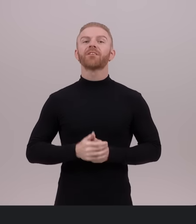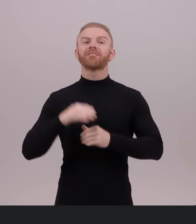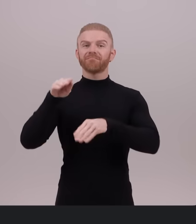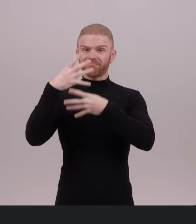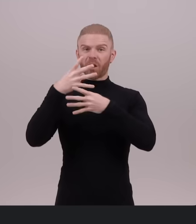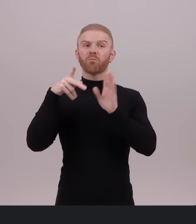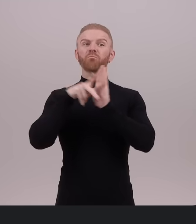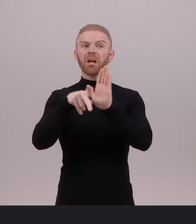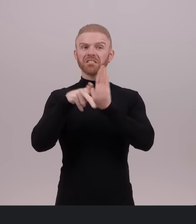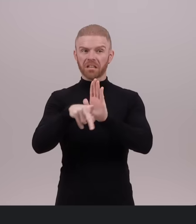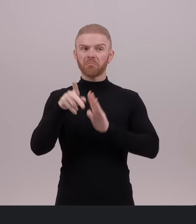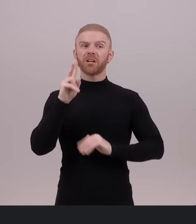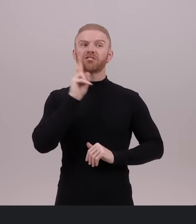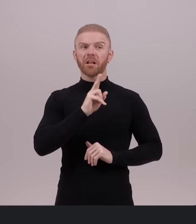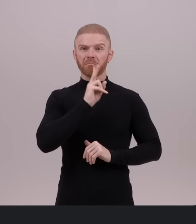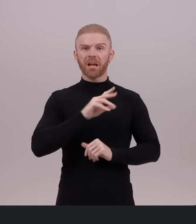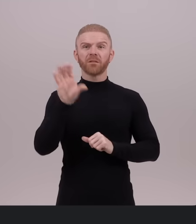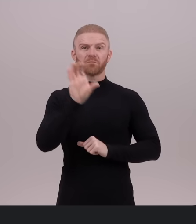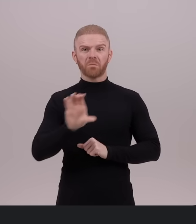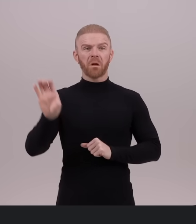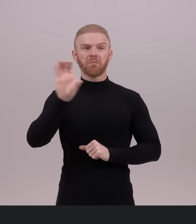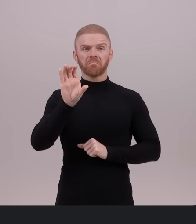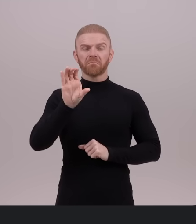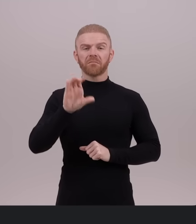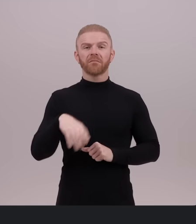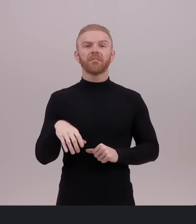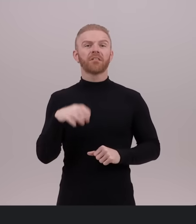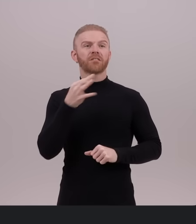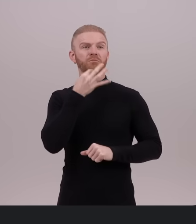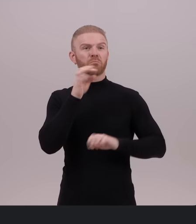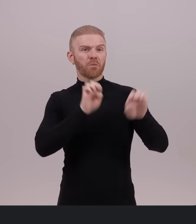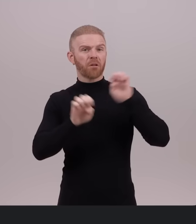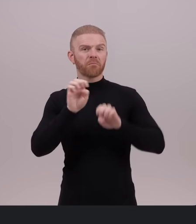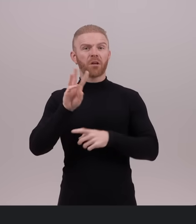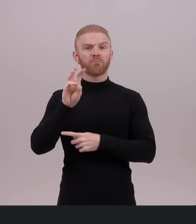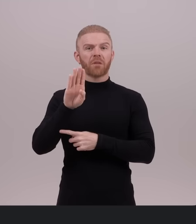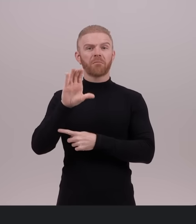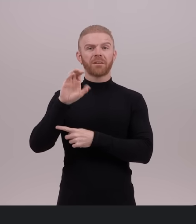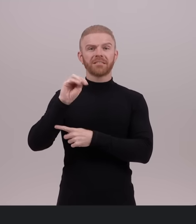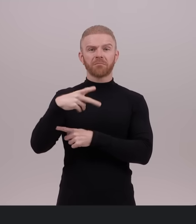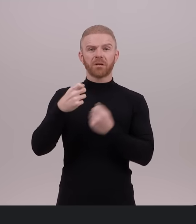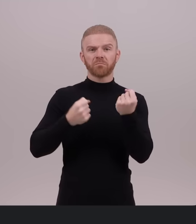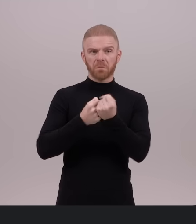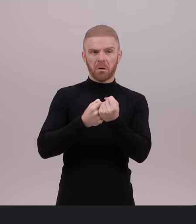in Chrome with experimental WebMCP support. Since this is still in active development,